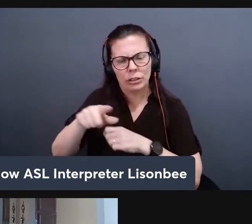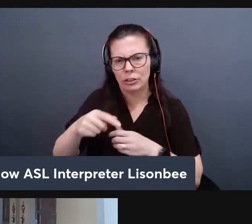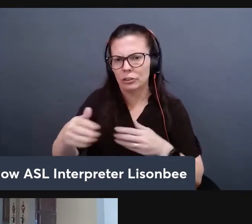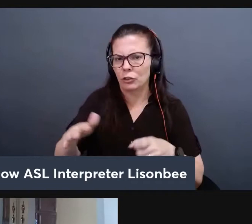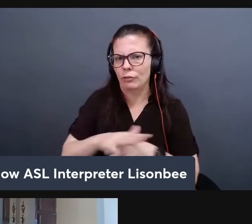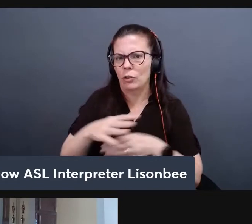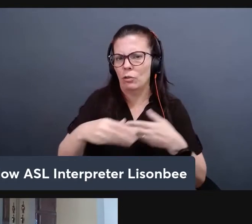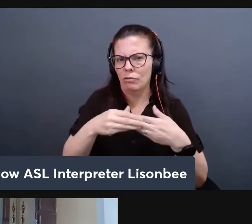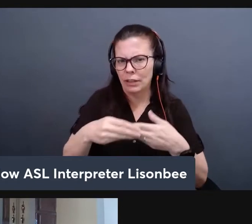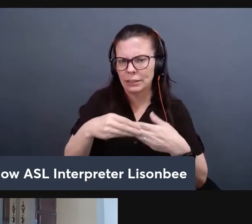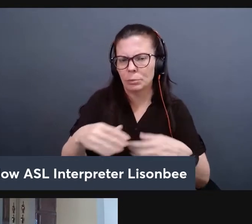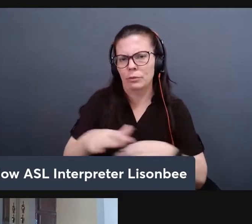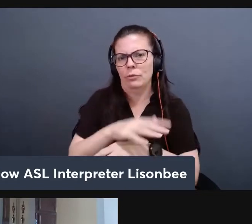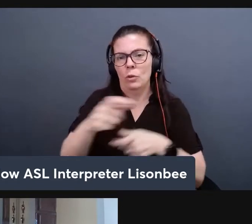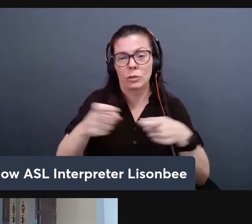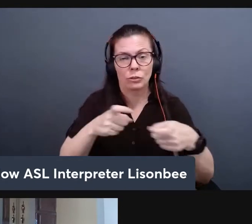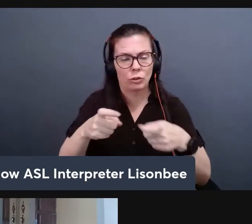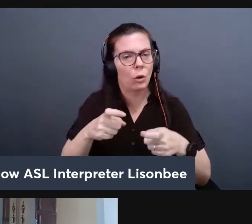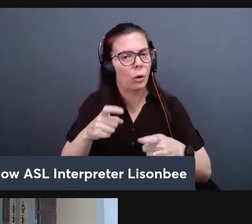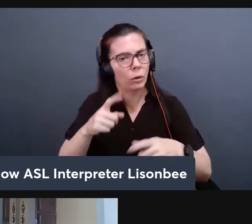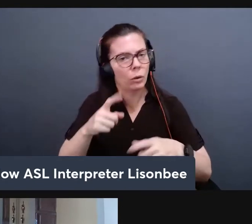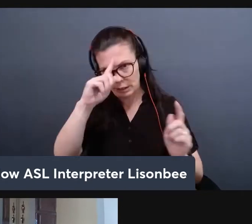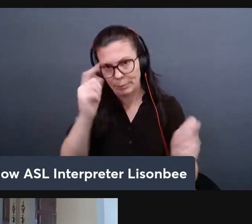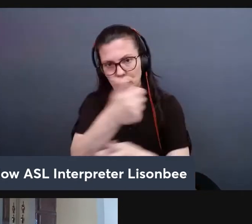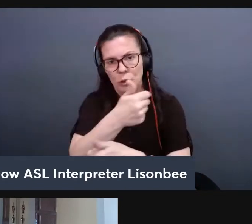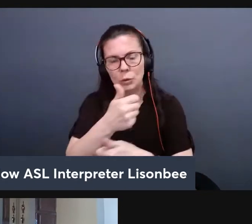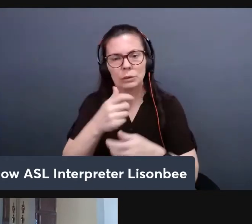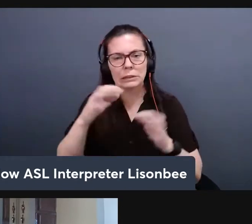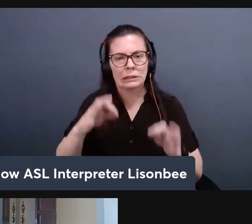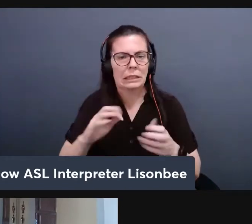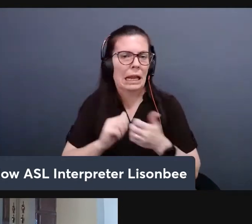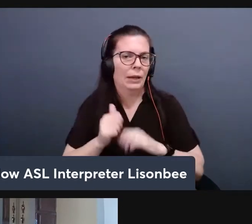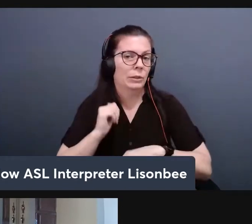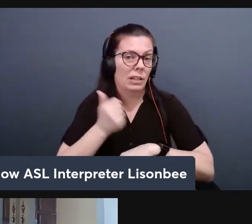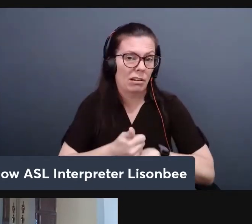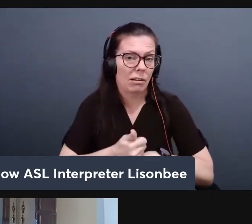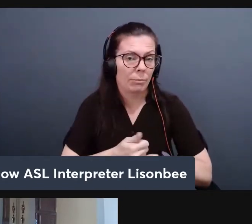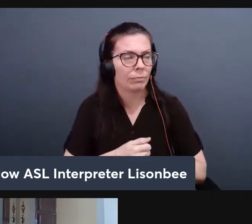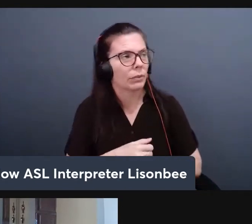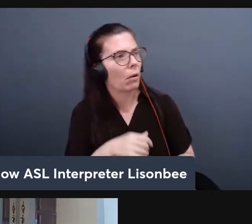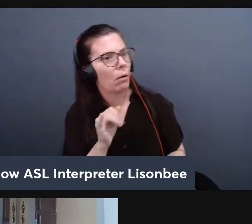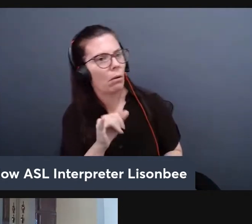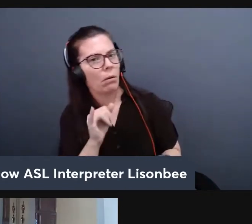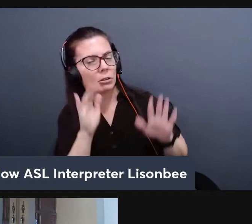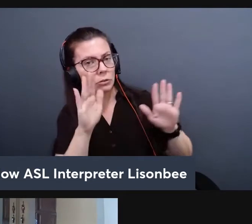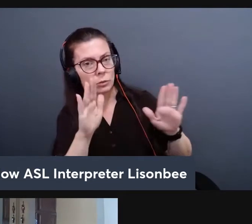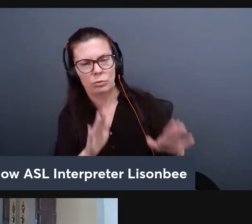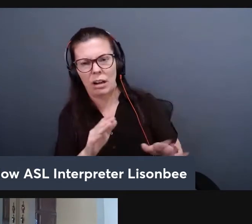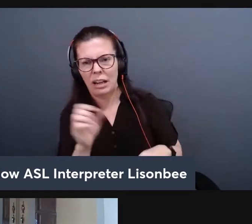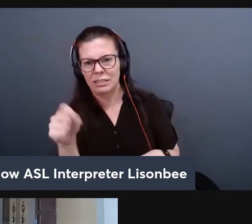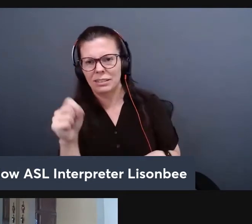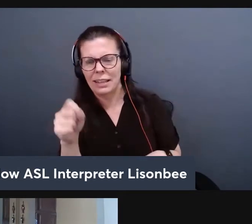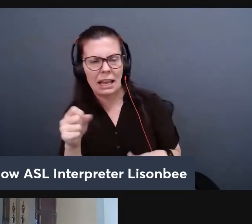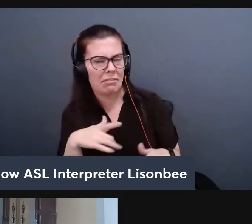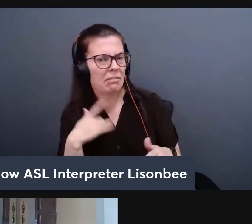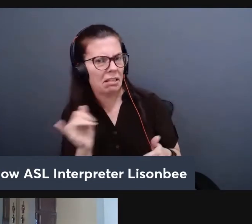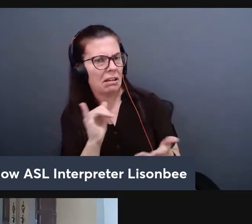and it's up to you to decide how to set that up for you. No, that's great. Yeah, I feel like that's something that probably